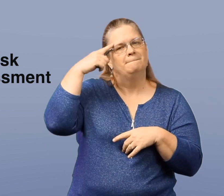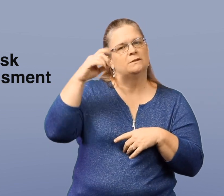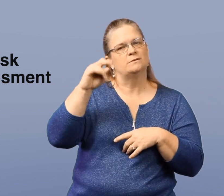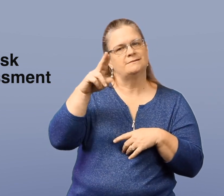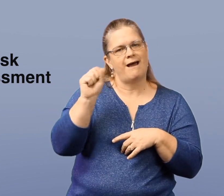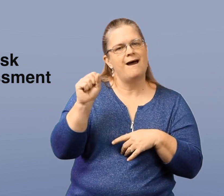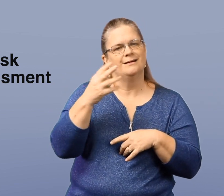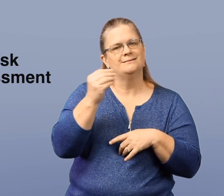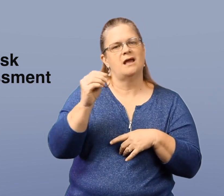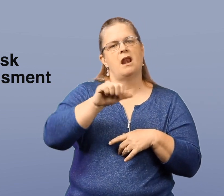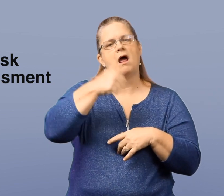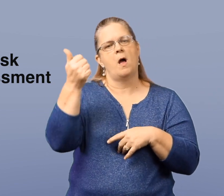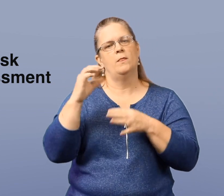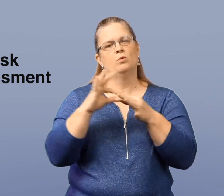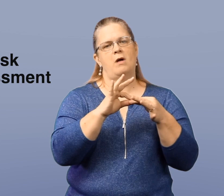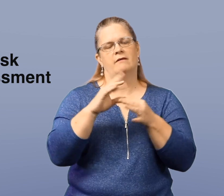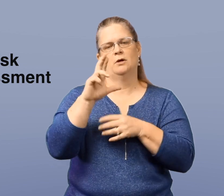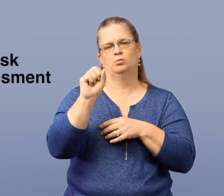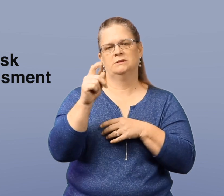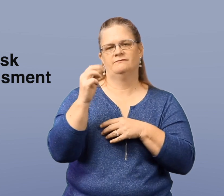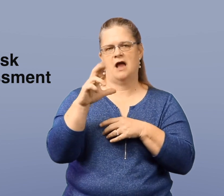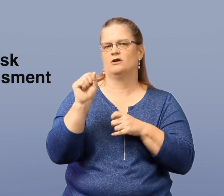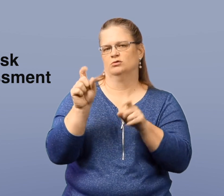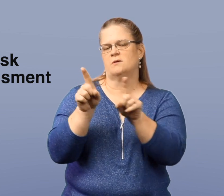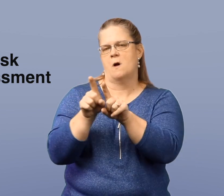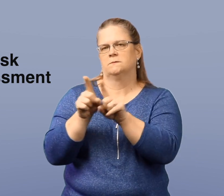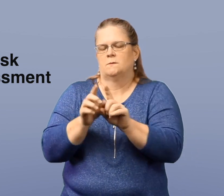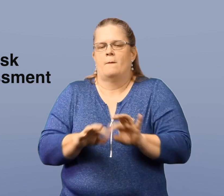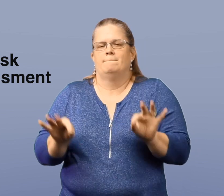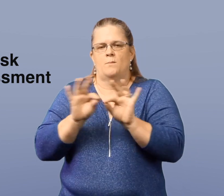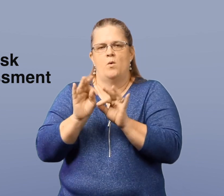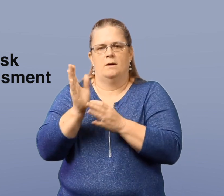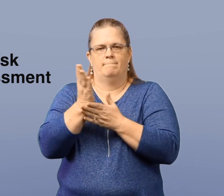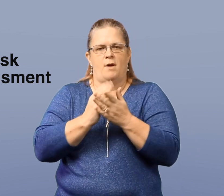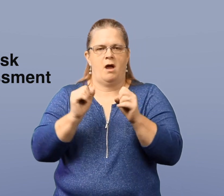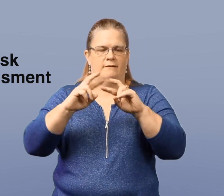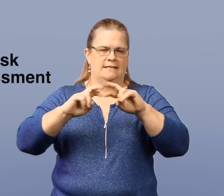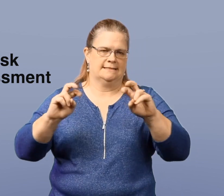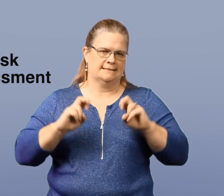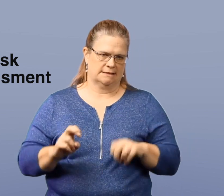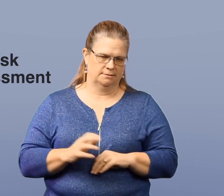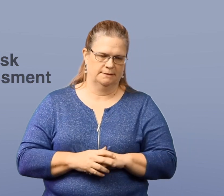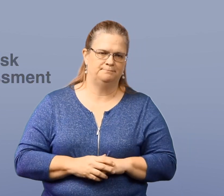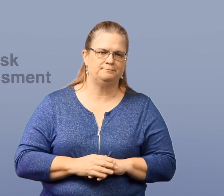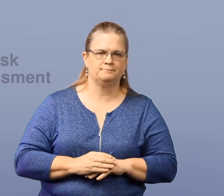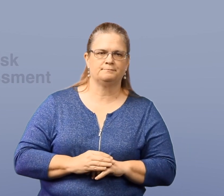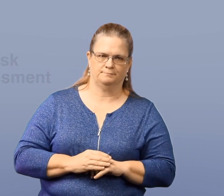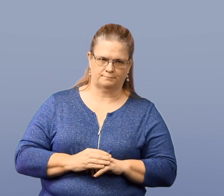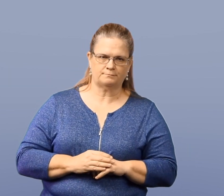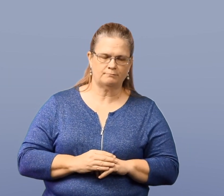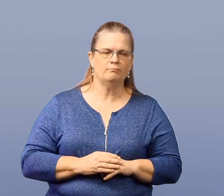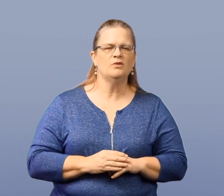mental status, and other relevant risk factors. These are all important pieces of the assessment.